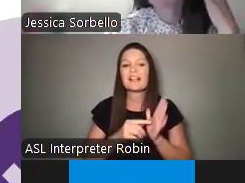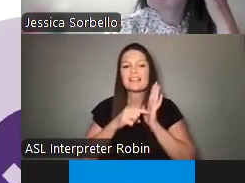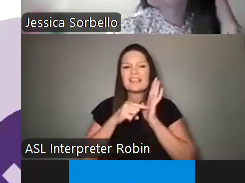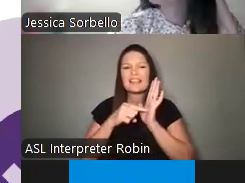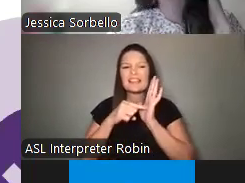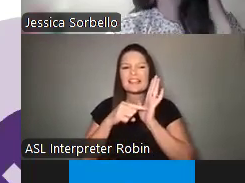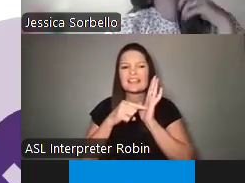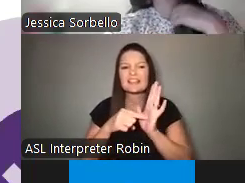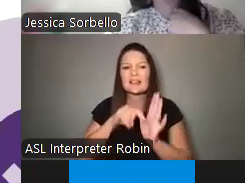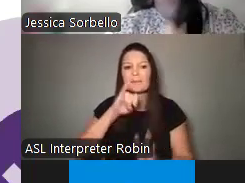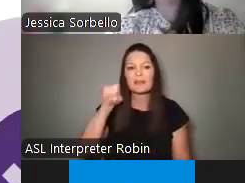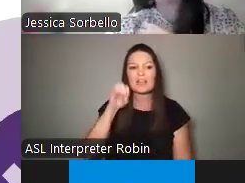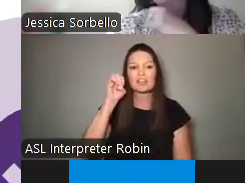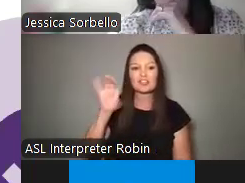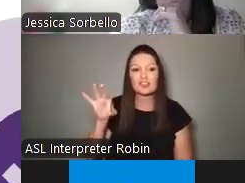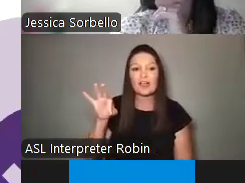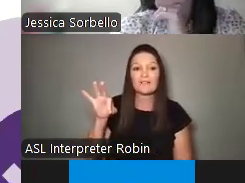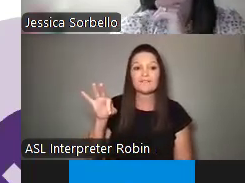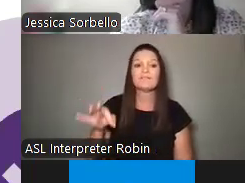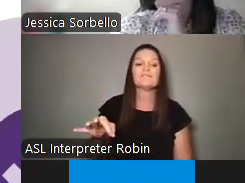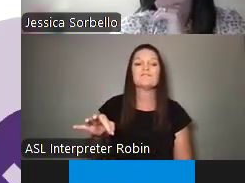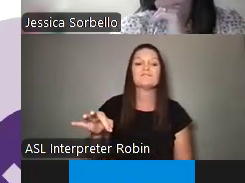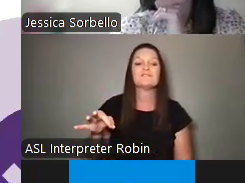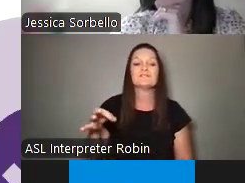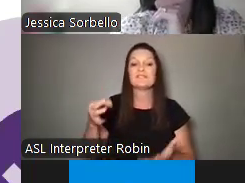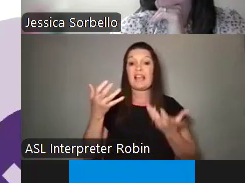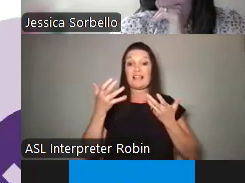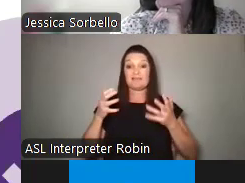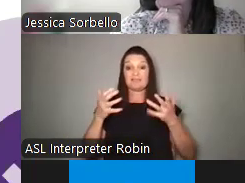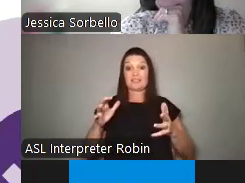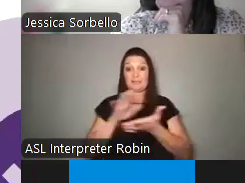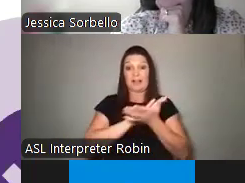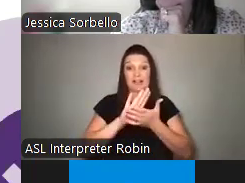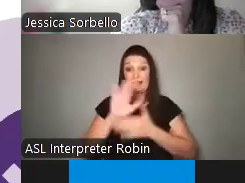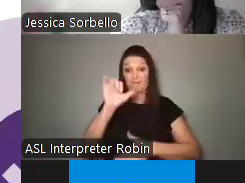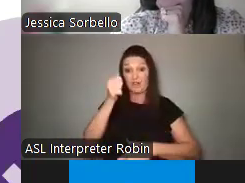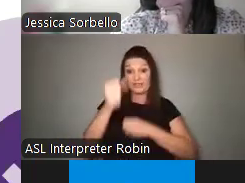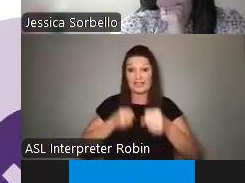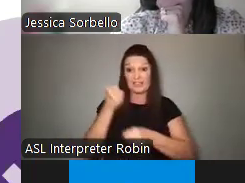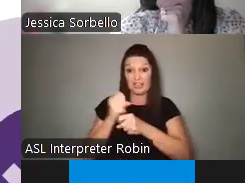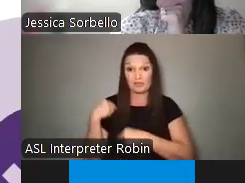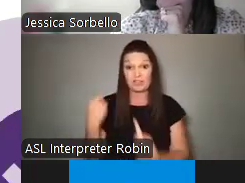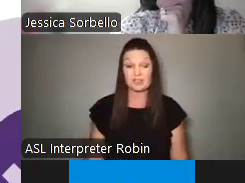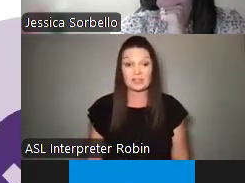verbatim